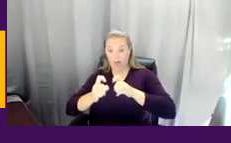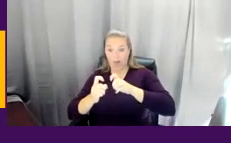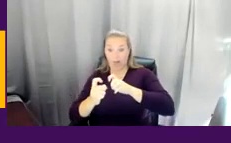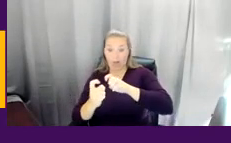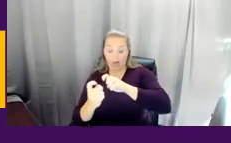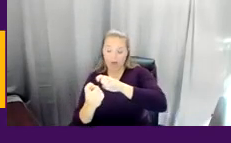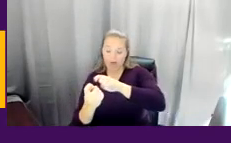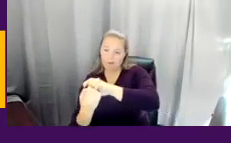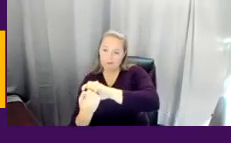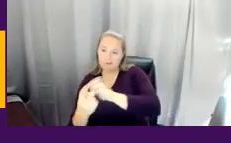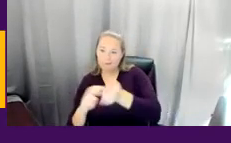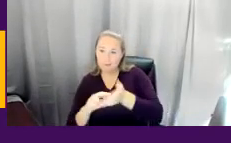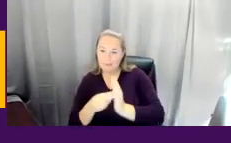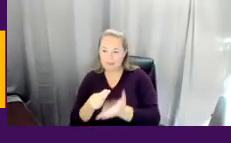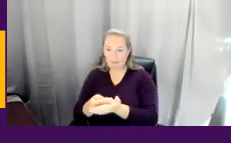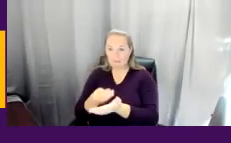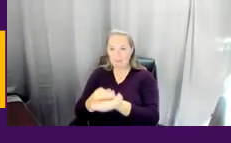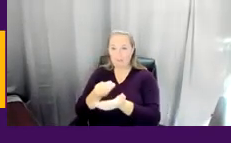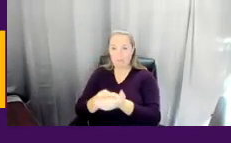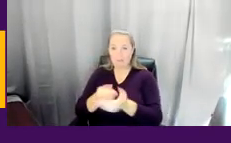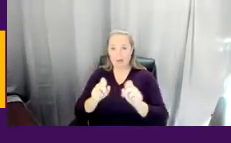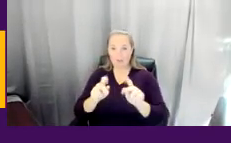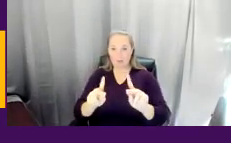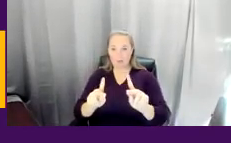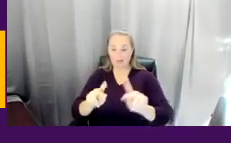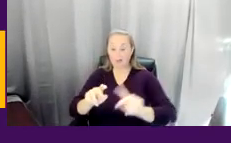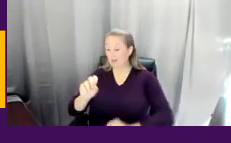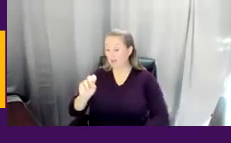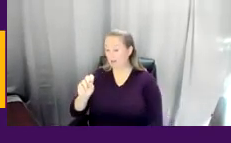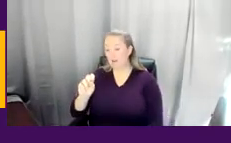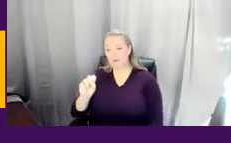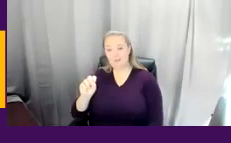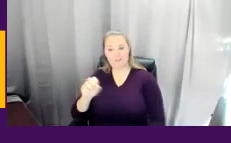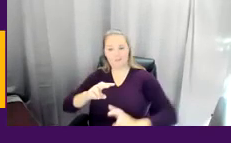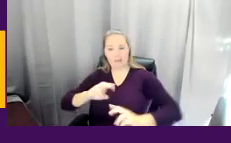2021 TO 2023. OBVIOUSLY WE ARE MINDFUL THAT AS THE COVID 19